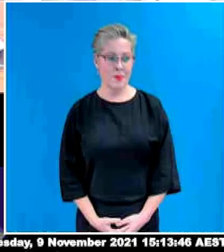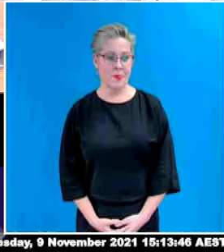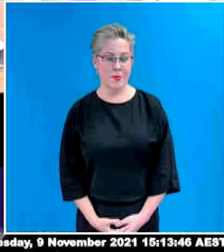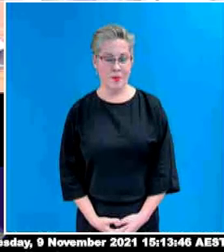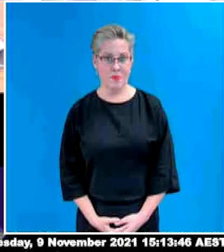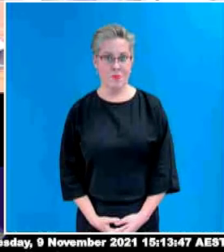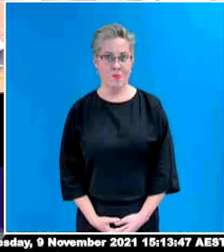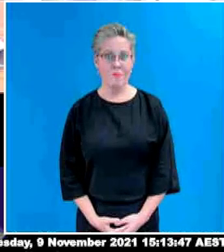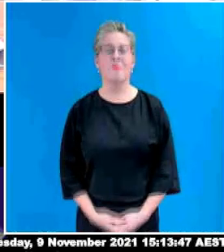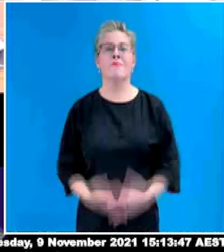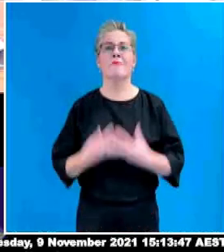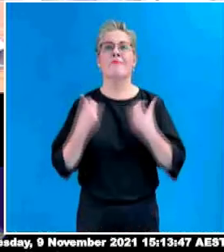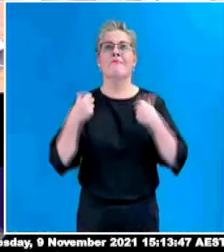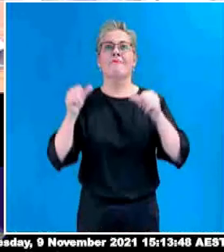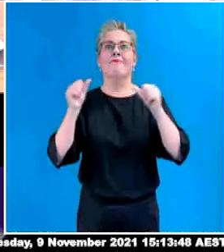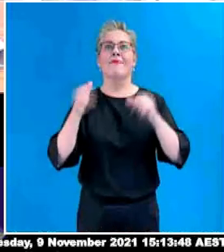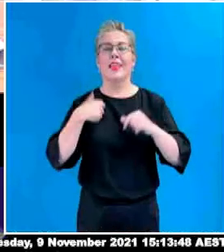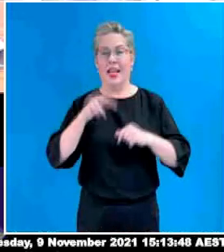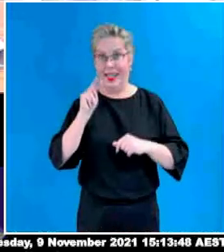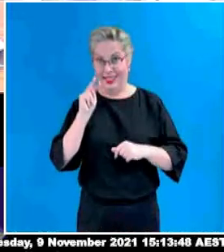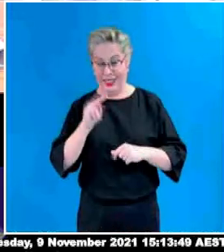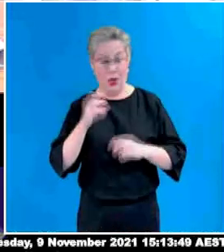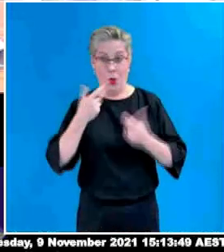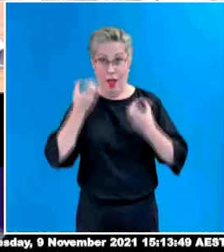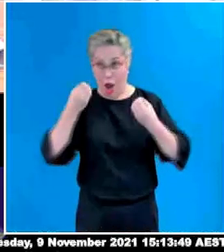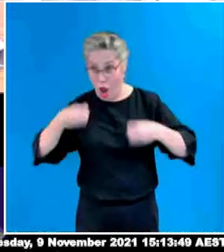Ms Eastman, we were about to invite an answer from Ms Robertson.